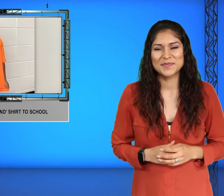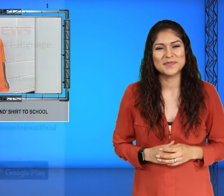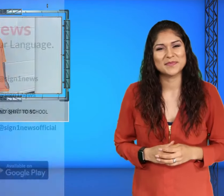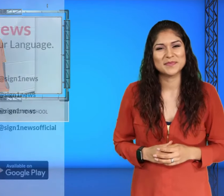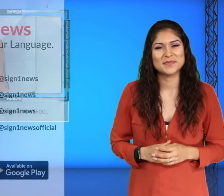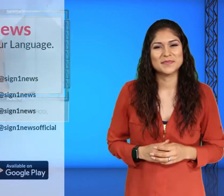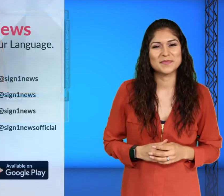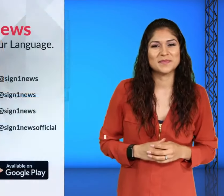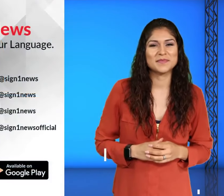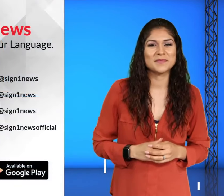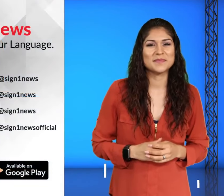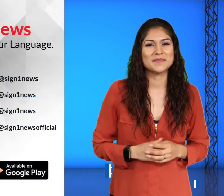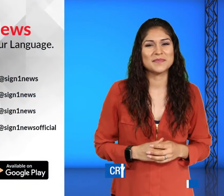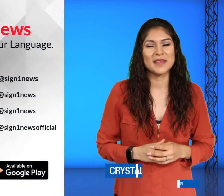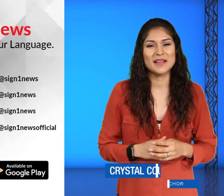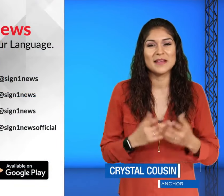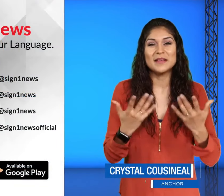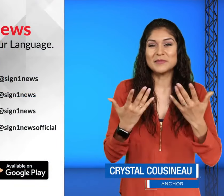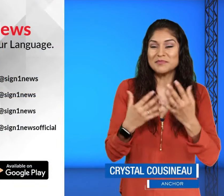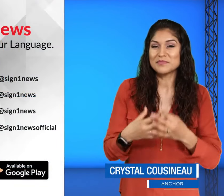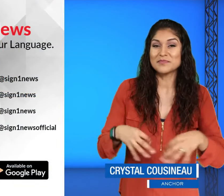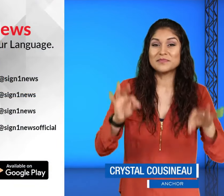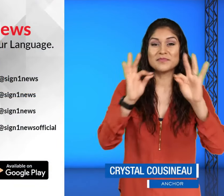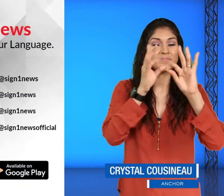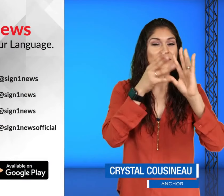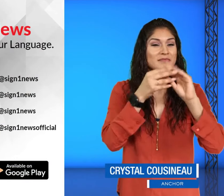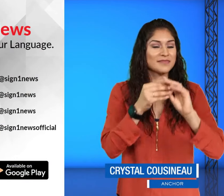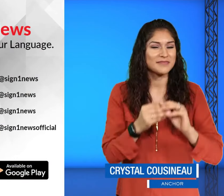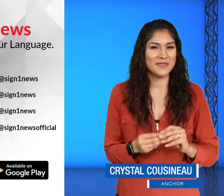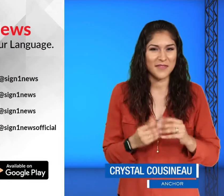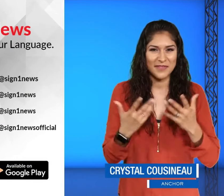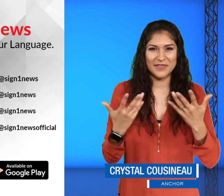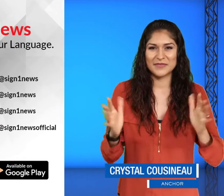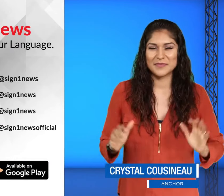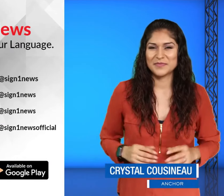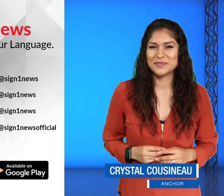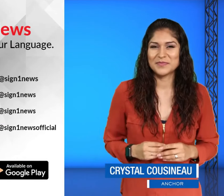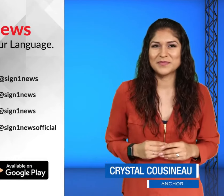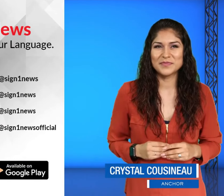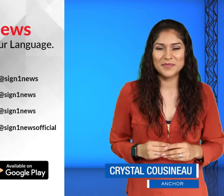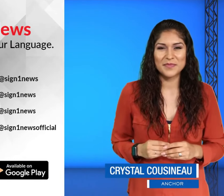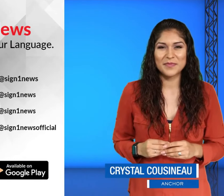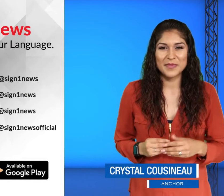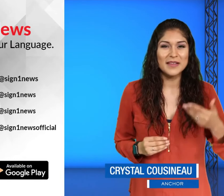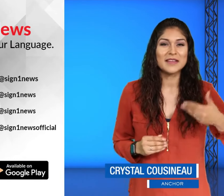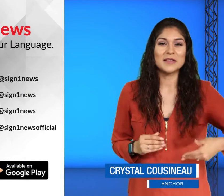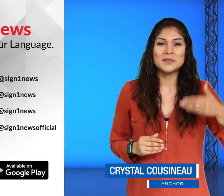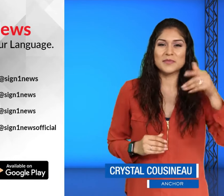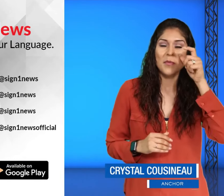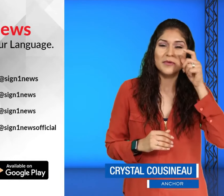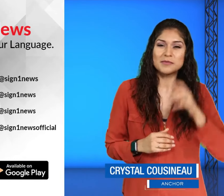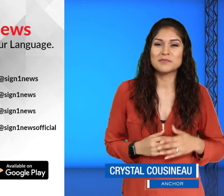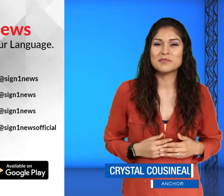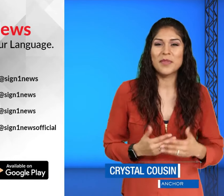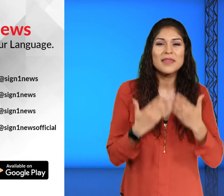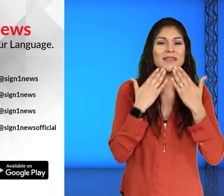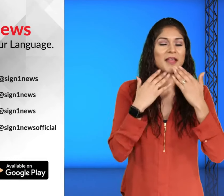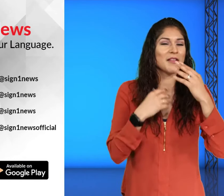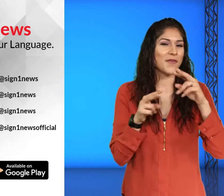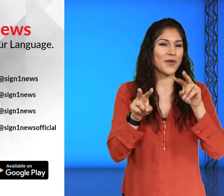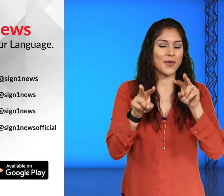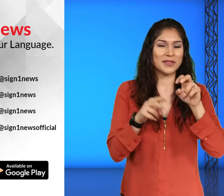Rajahn posted a photo of Blake in his shirt and it's been shared thousands of times on